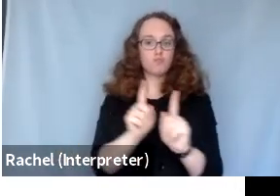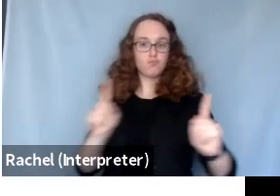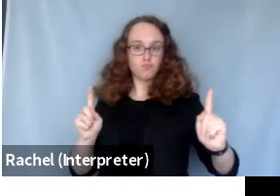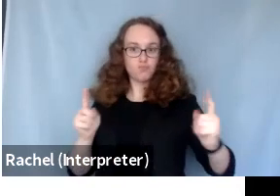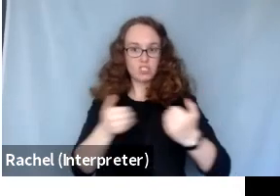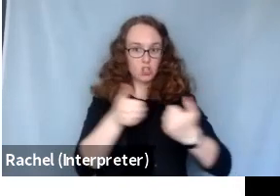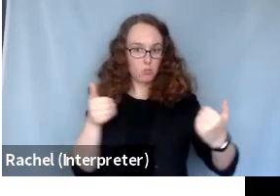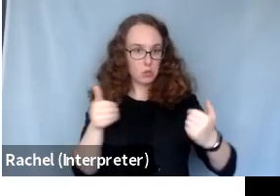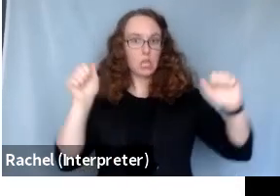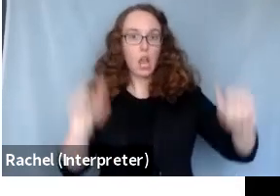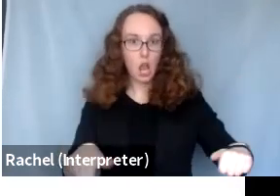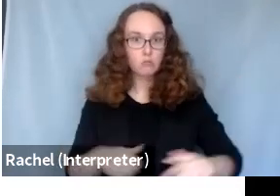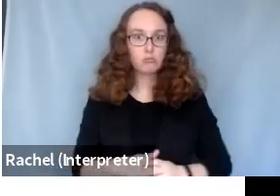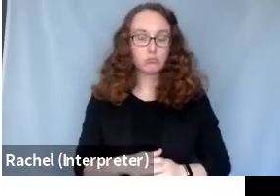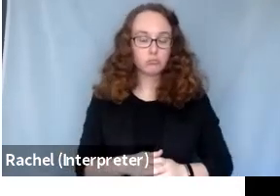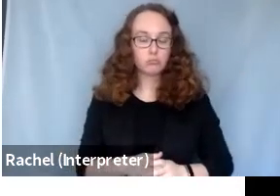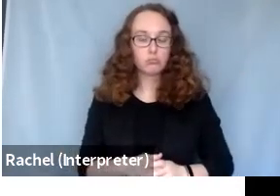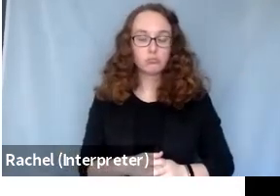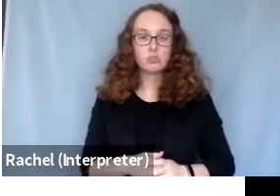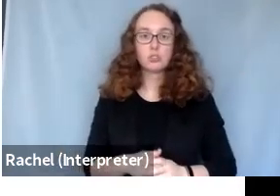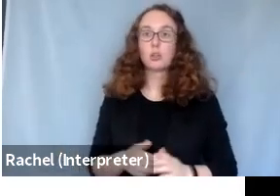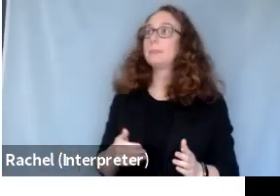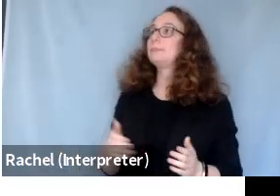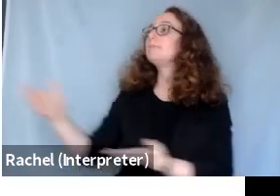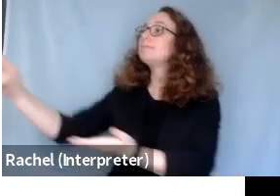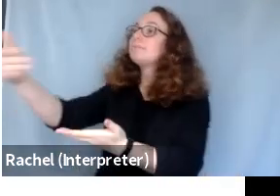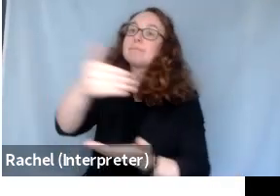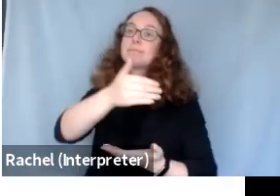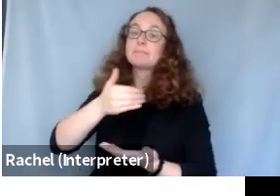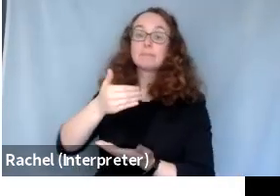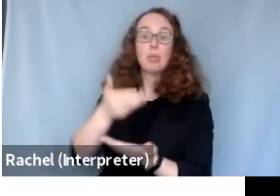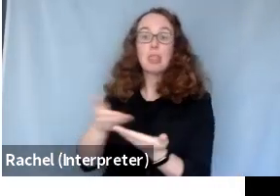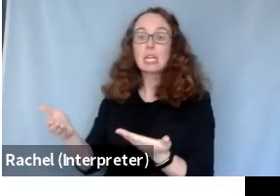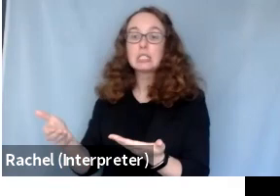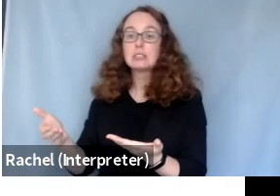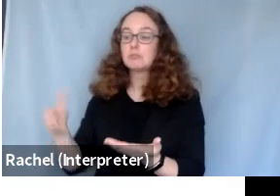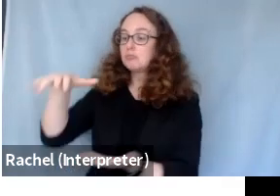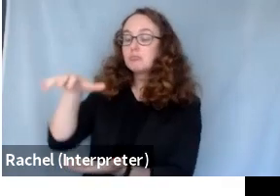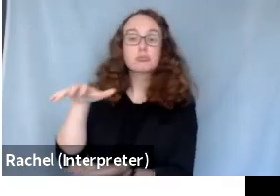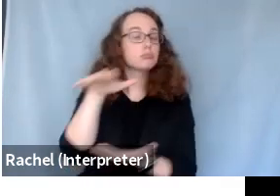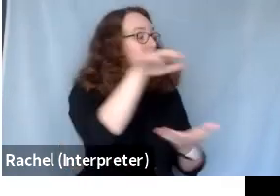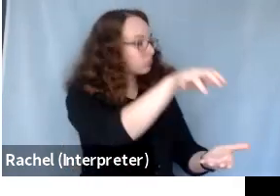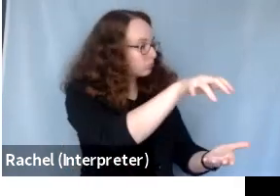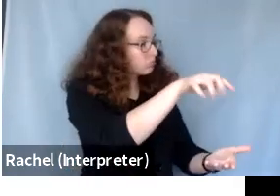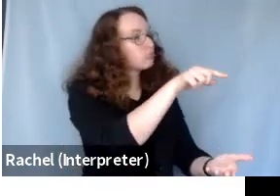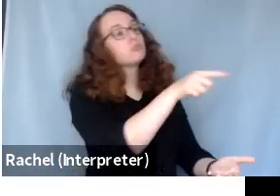And as soon as they're done creating that for you they can get to the registers and on down the road.